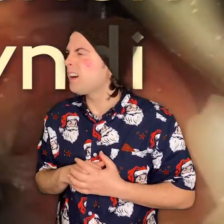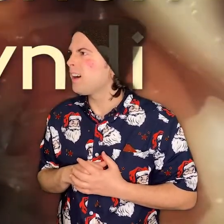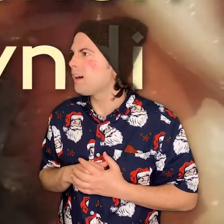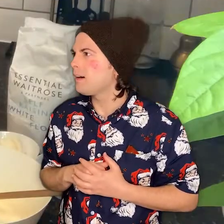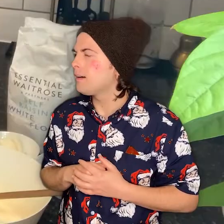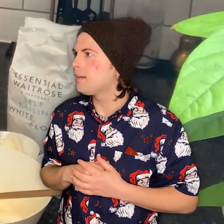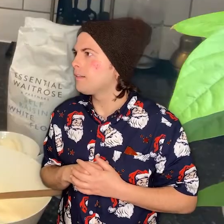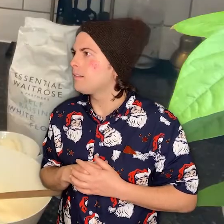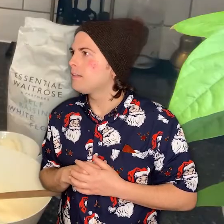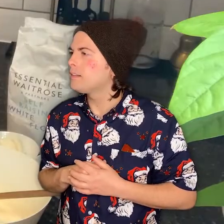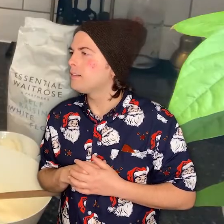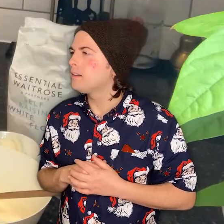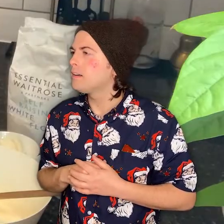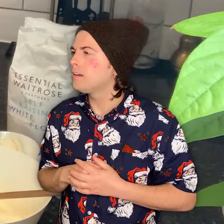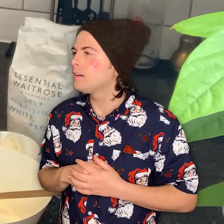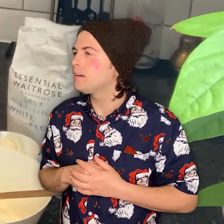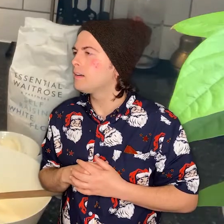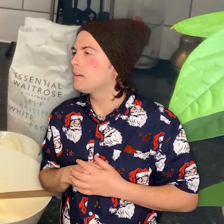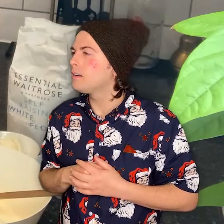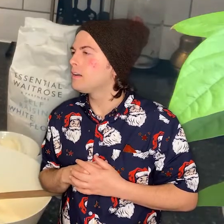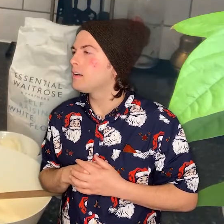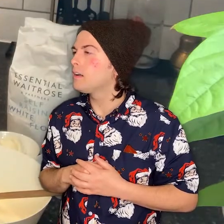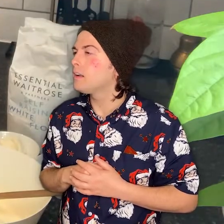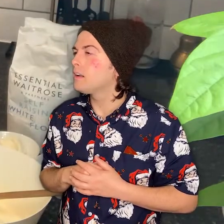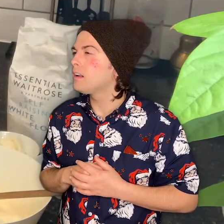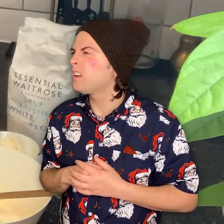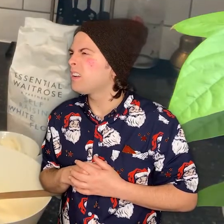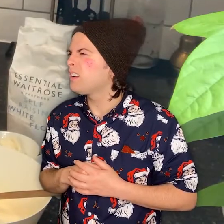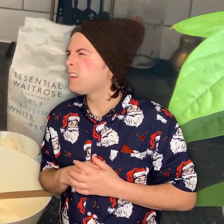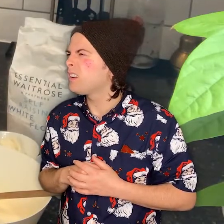Cyndi - I’m going to show you how to make a special Christmas pudding